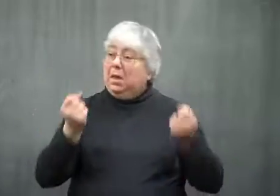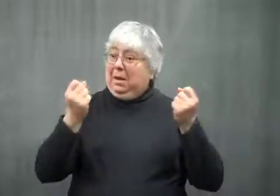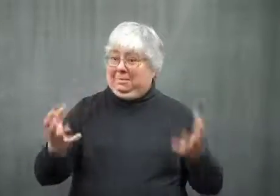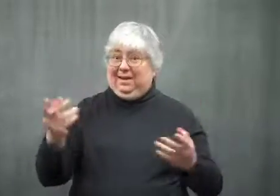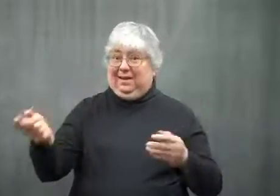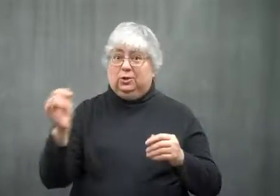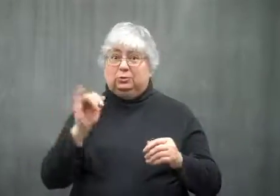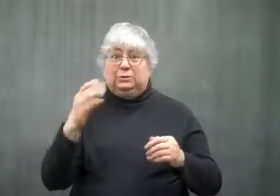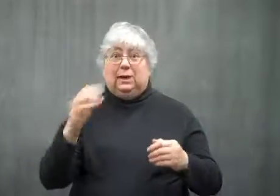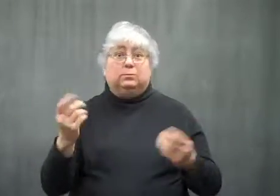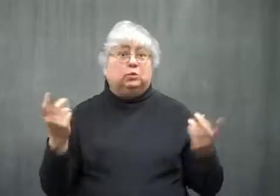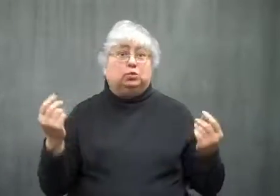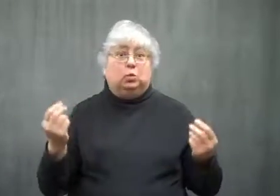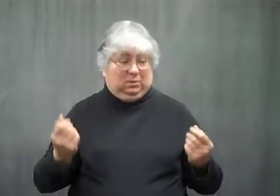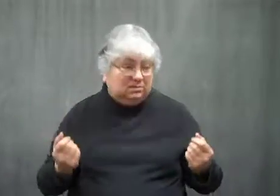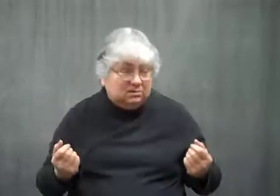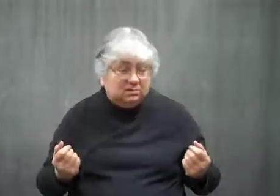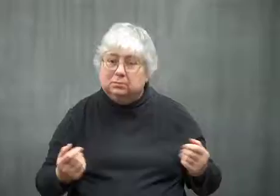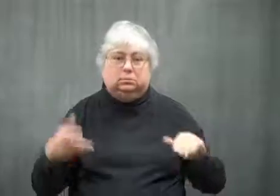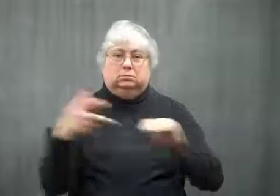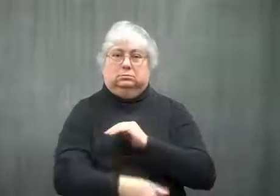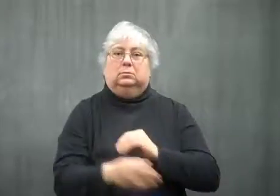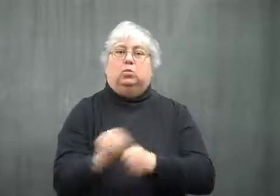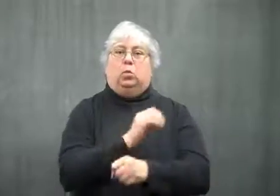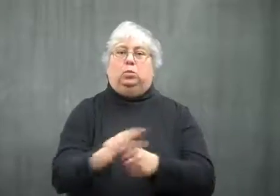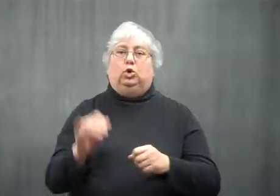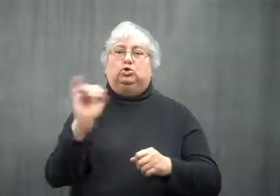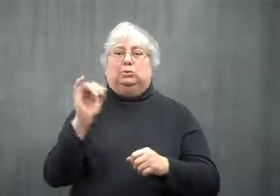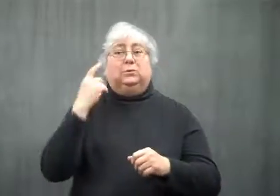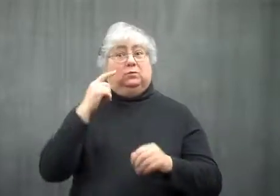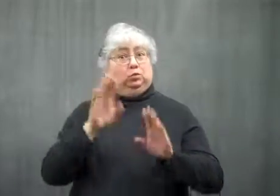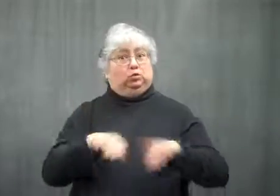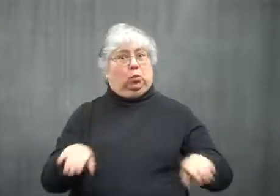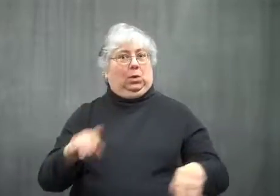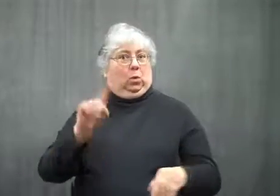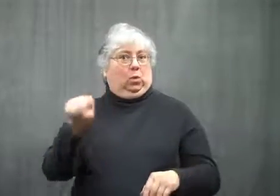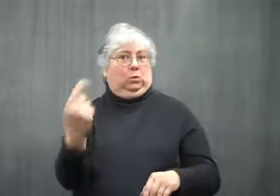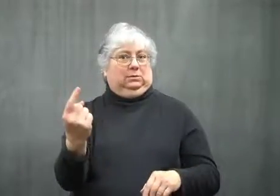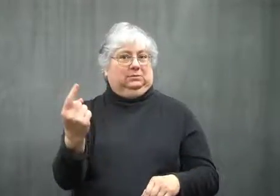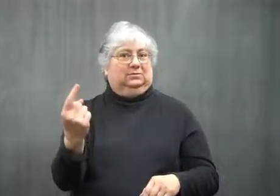Many insurance companies responded to that by dropping child-only policies.